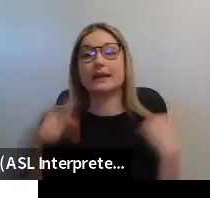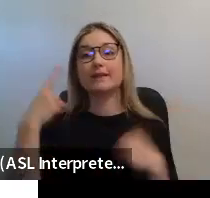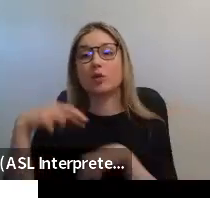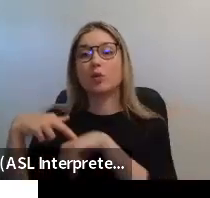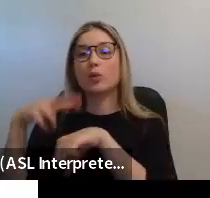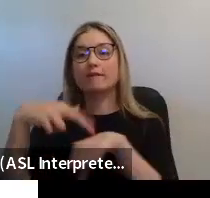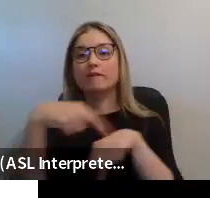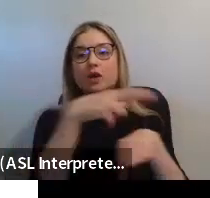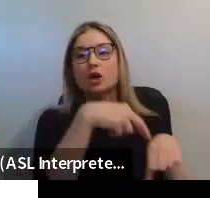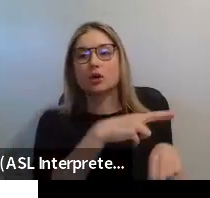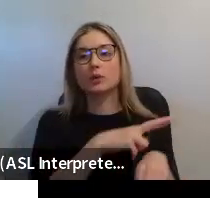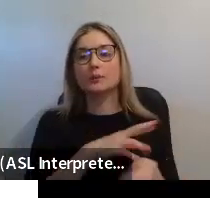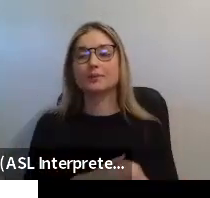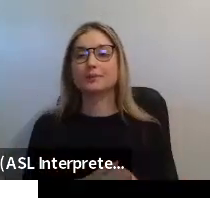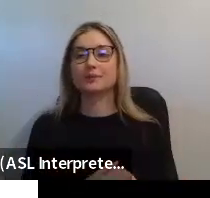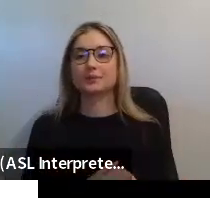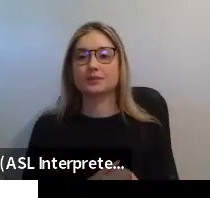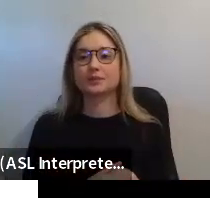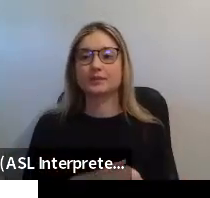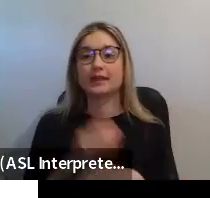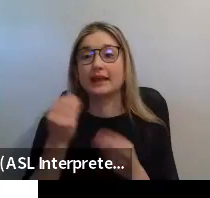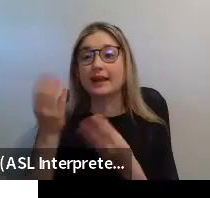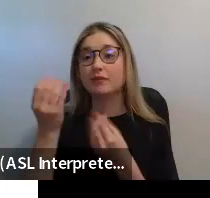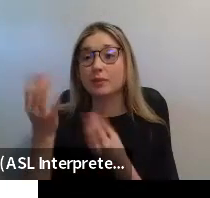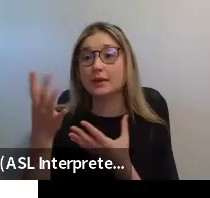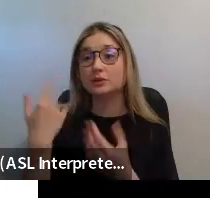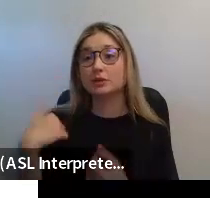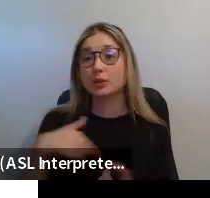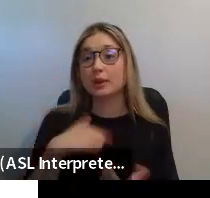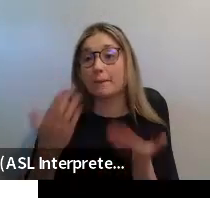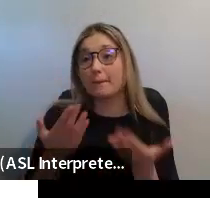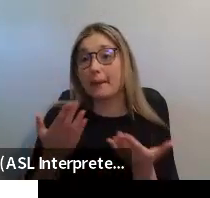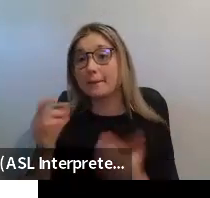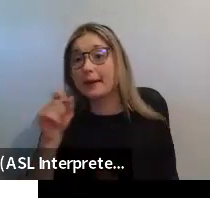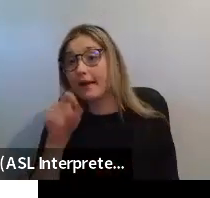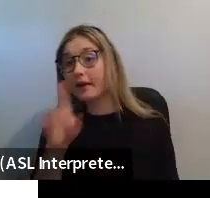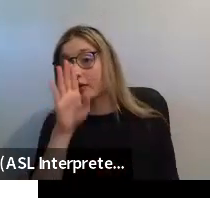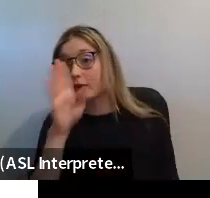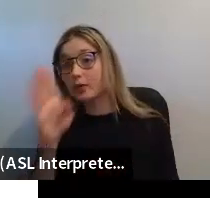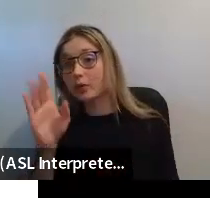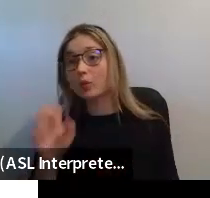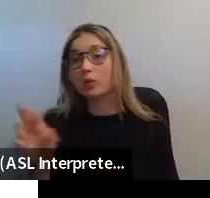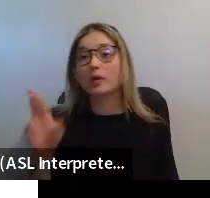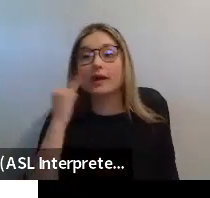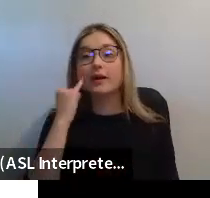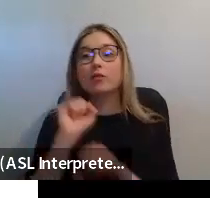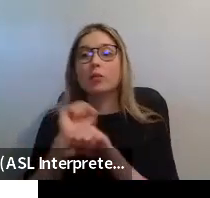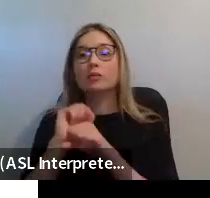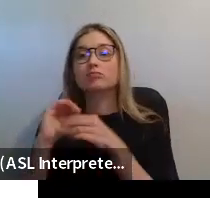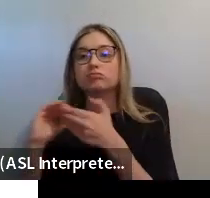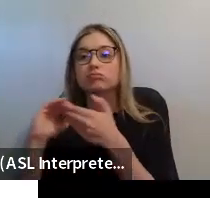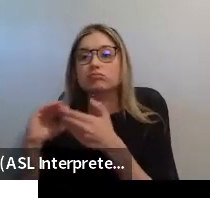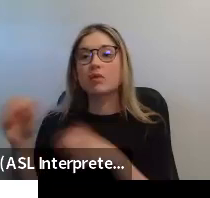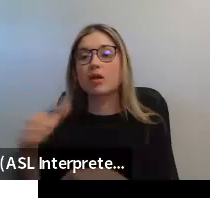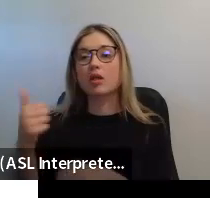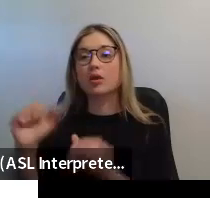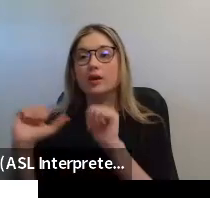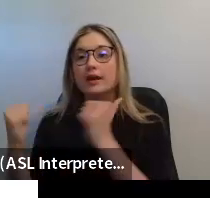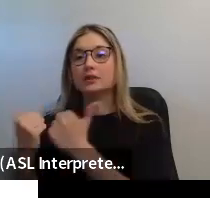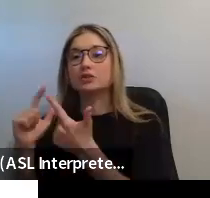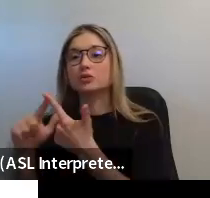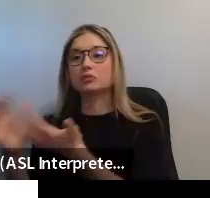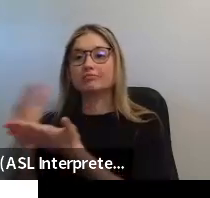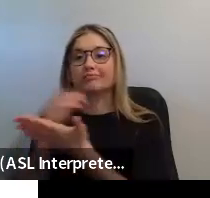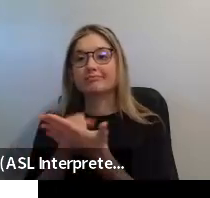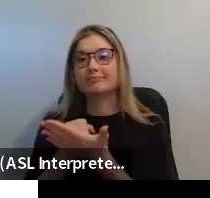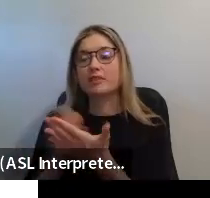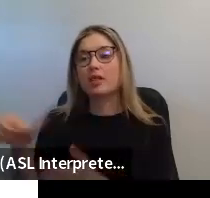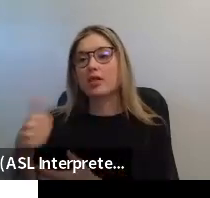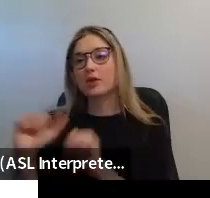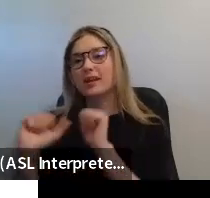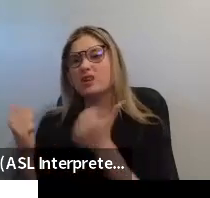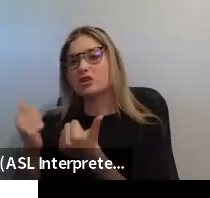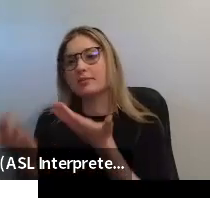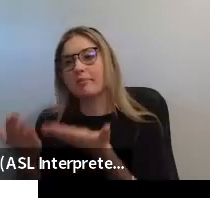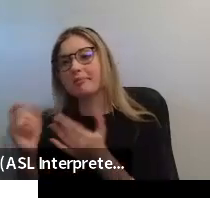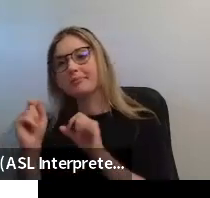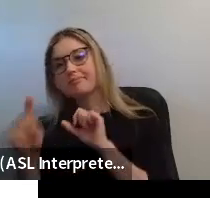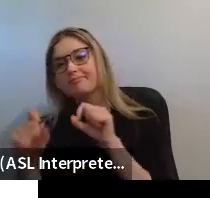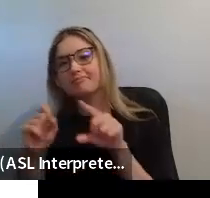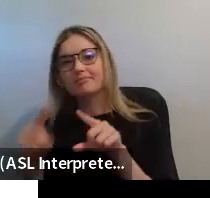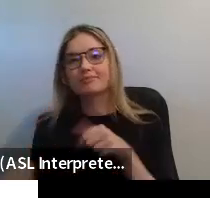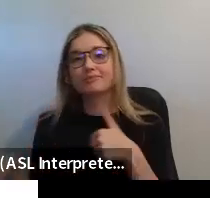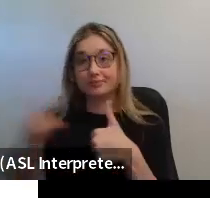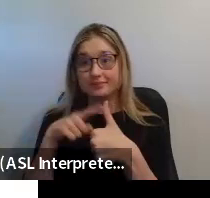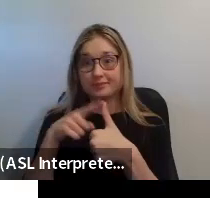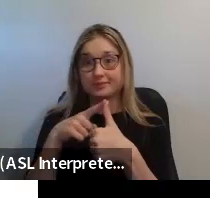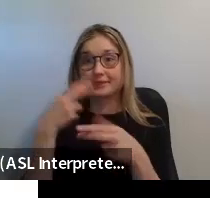So this may be some information that we'll ask you directly, or if working with another agency, to gather some information, they may ask an individual so first, we'd like to know the name agency to gather some information, they may ask an individual.